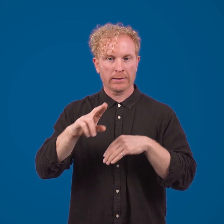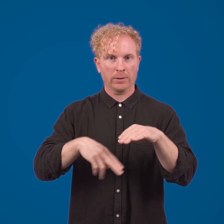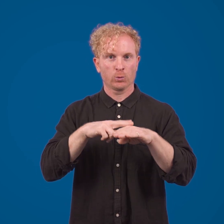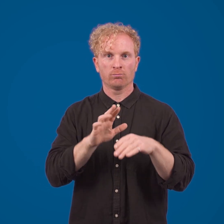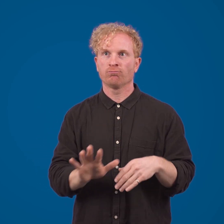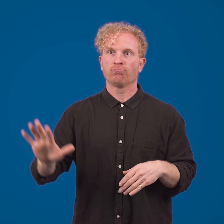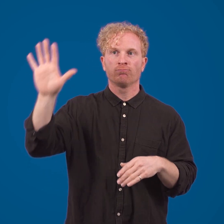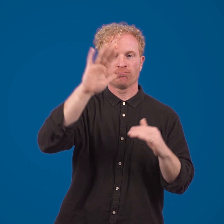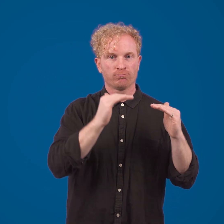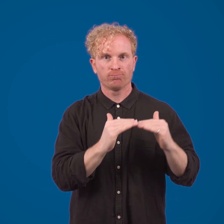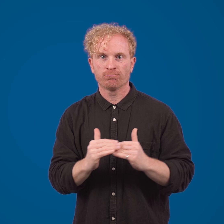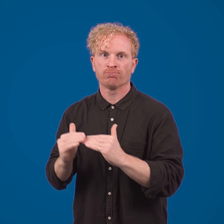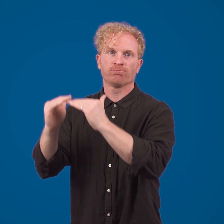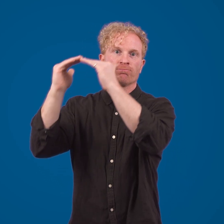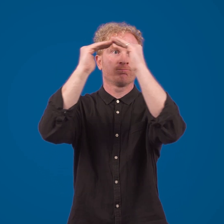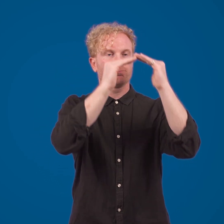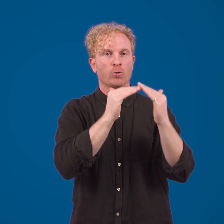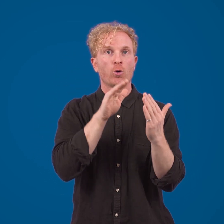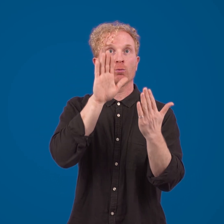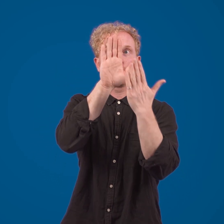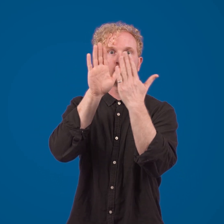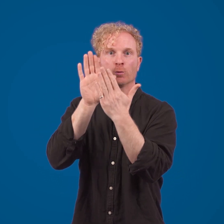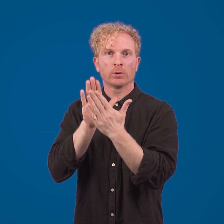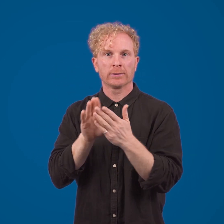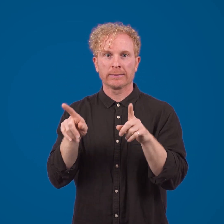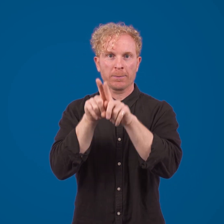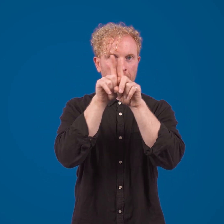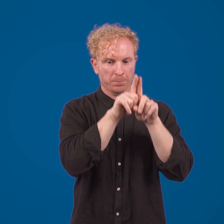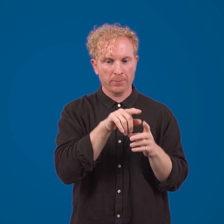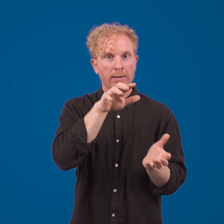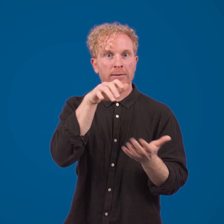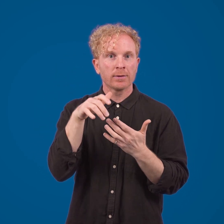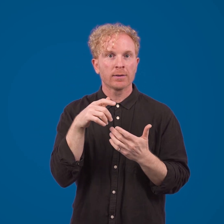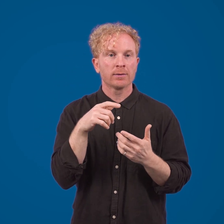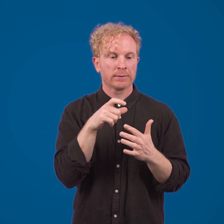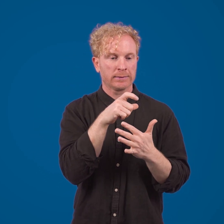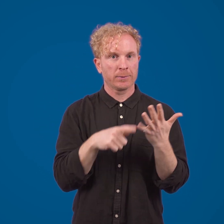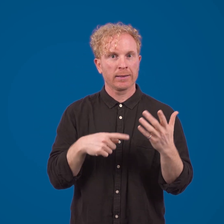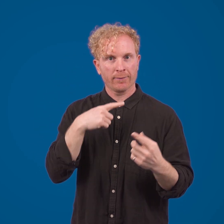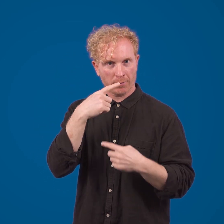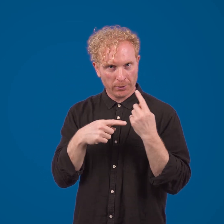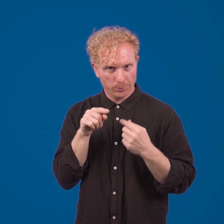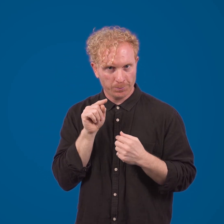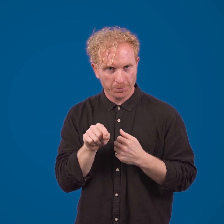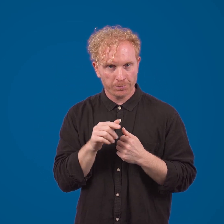A nationally consistent approach to collecting disability information.